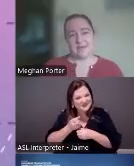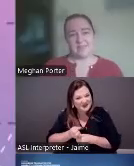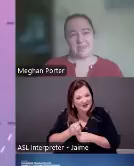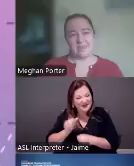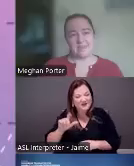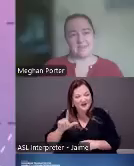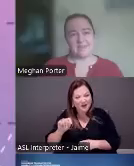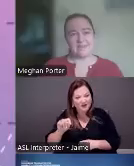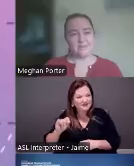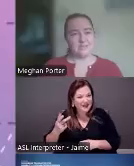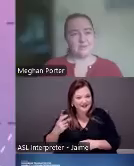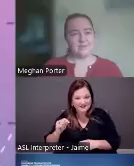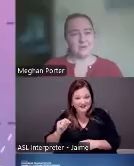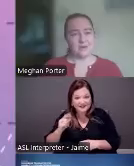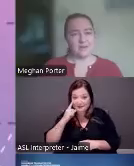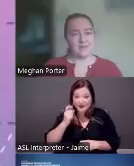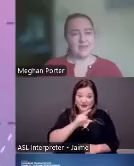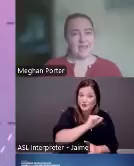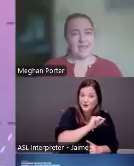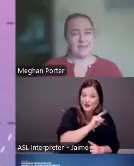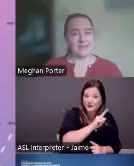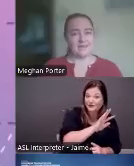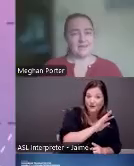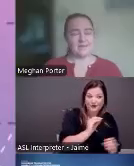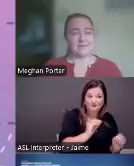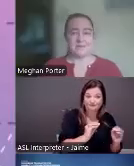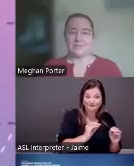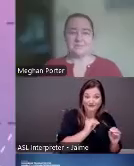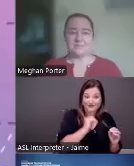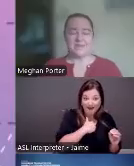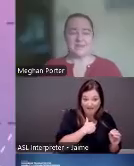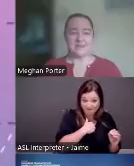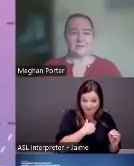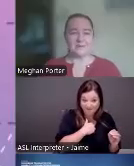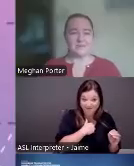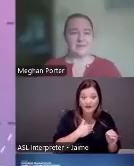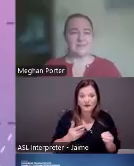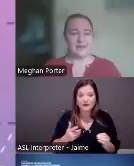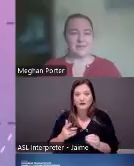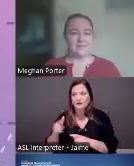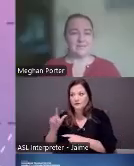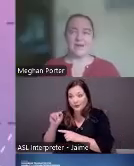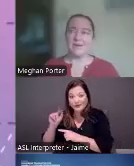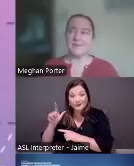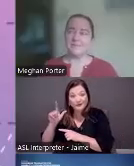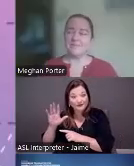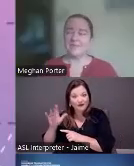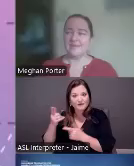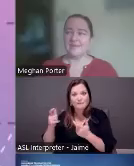a thing in 2024, and it was a big thing in 2025.